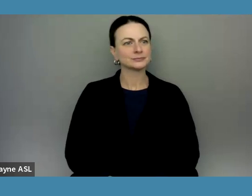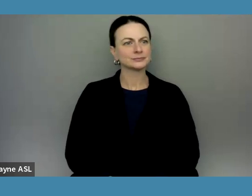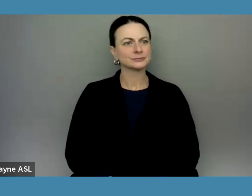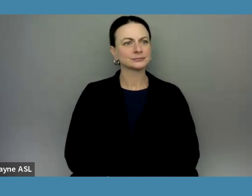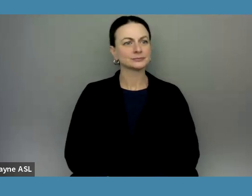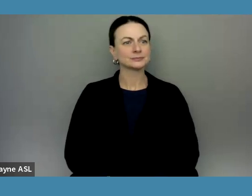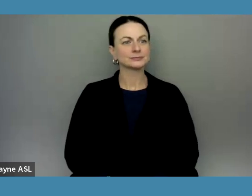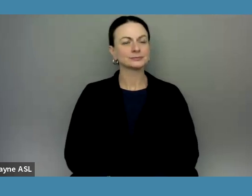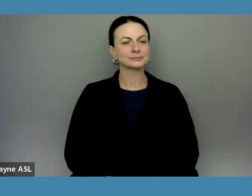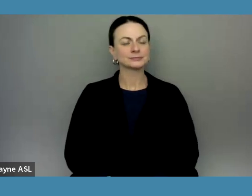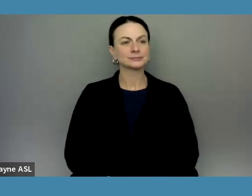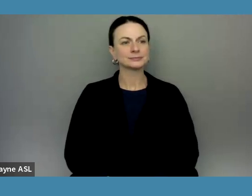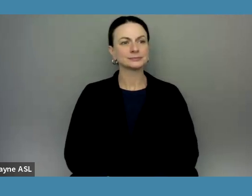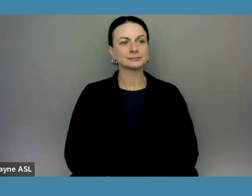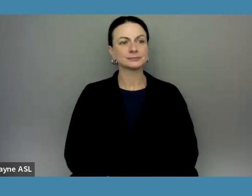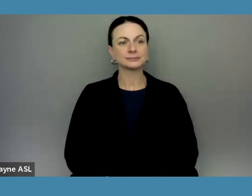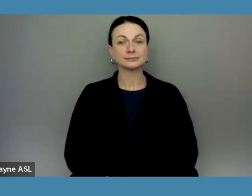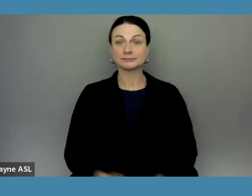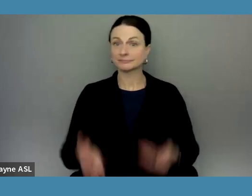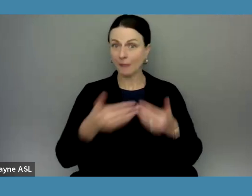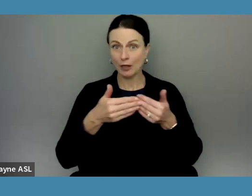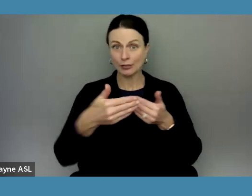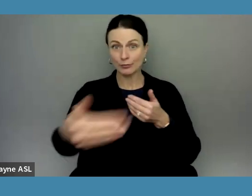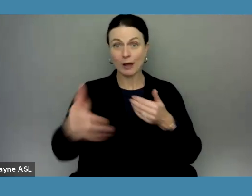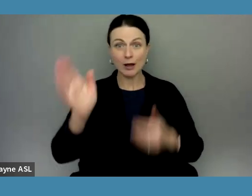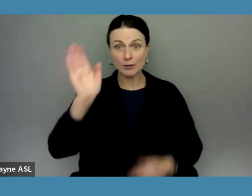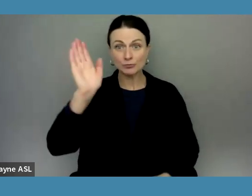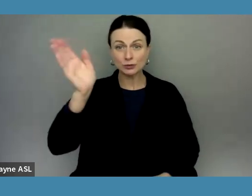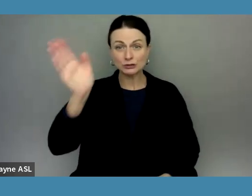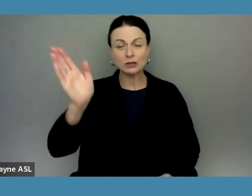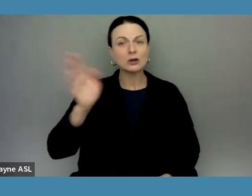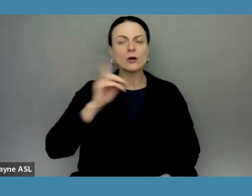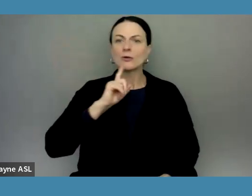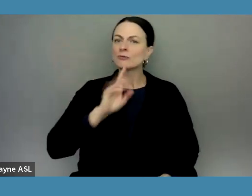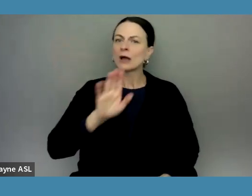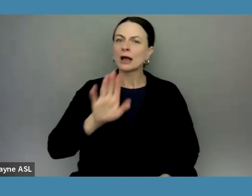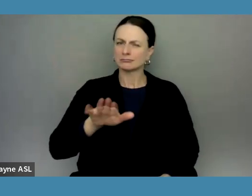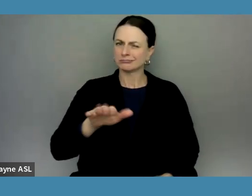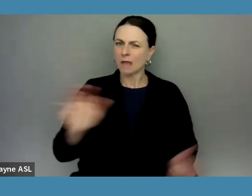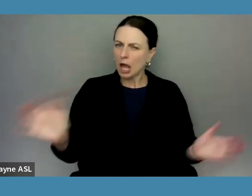Wonderful. Throughout this presentation we really encourage you to ask questions